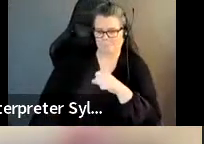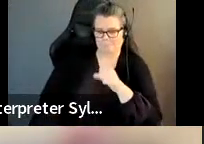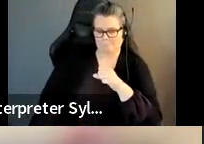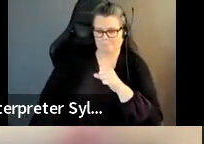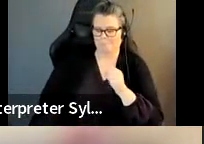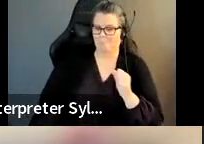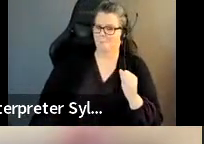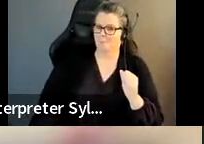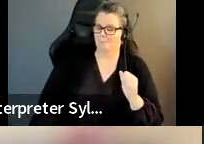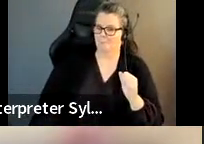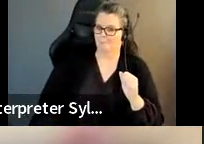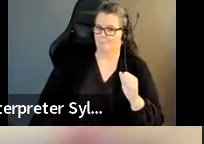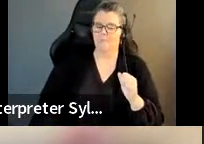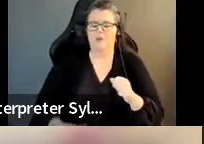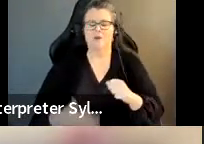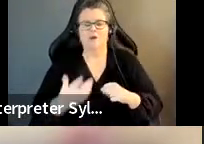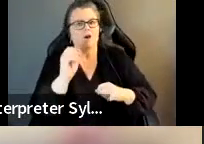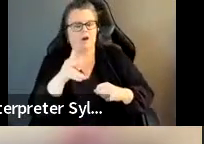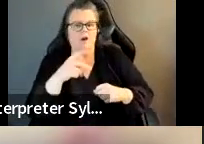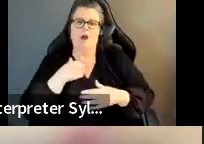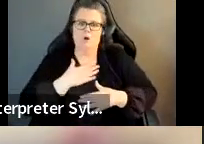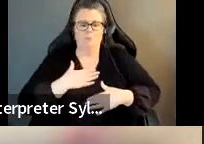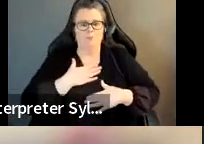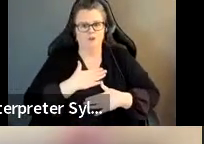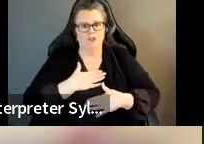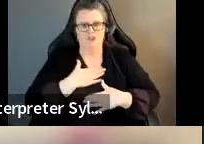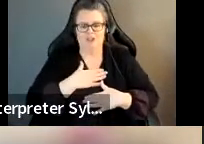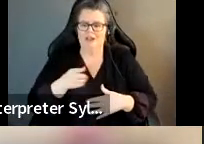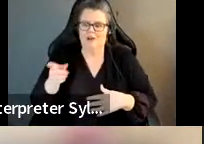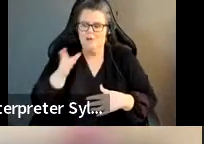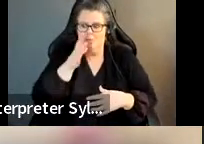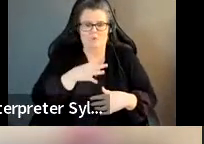Darren Walters: I just wanted to -- I appreciated that last commenter's comments and wanted